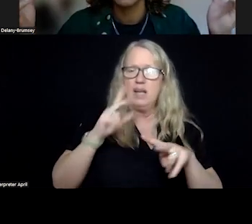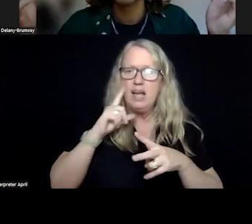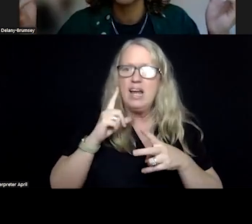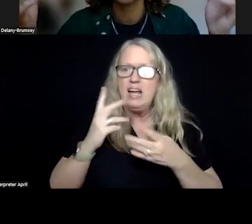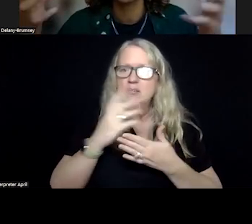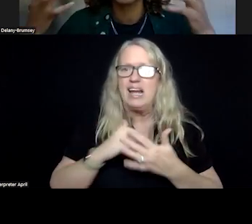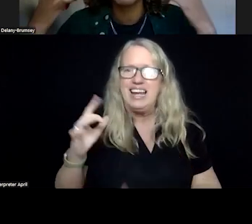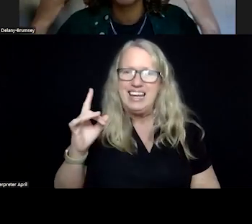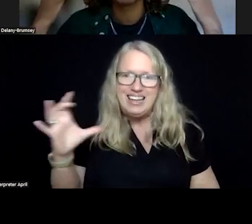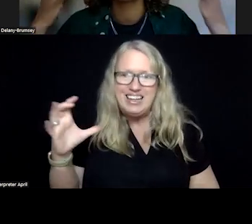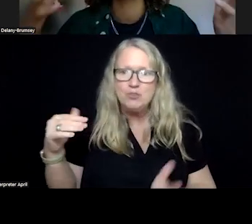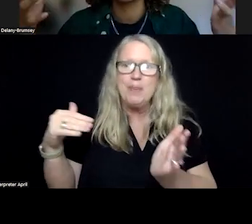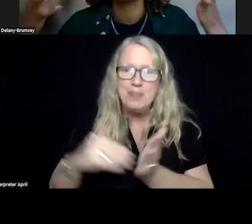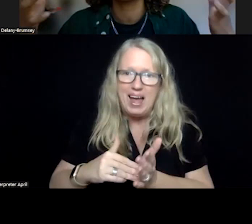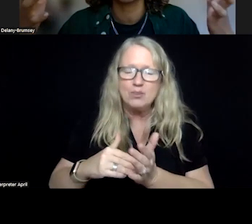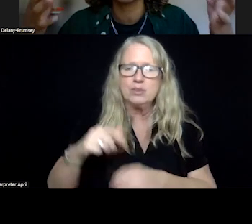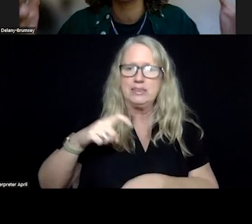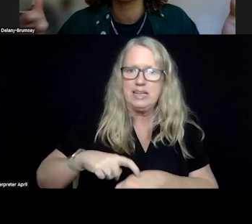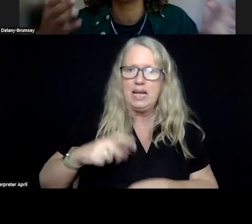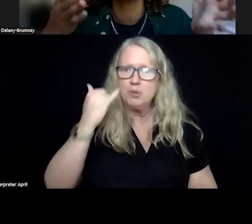TIMES. WHEN YOU THINK ABOUT PUSHING OUT INFORMATION, THAT IS A